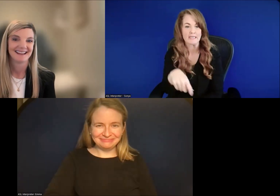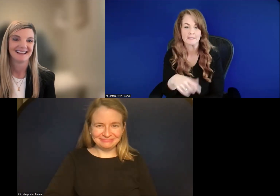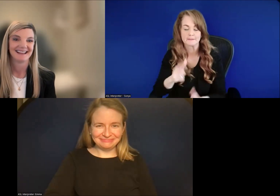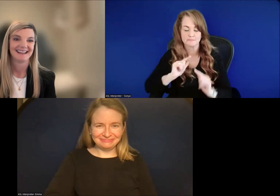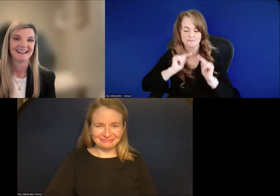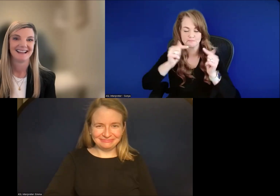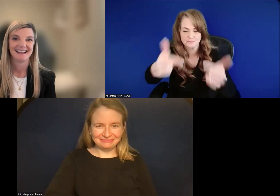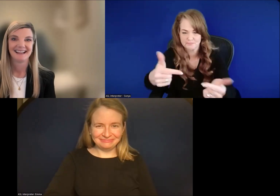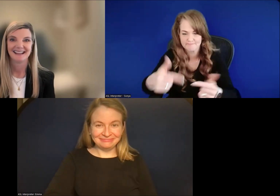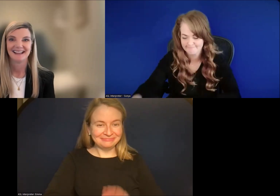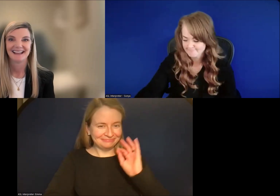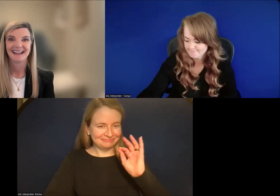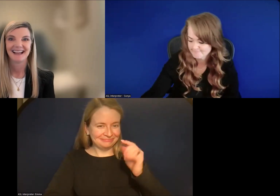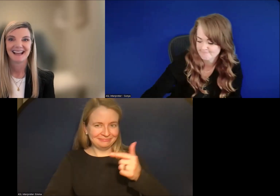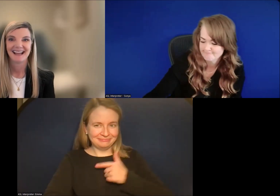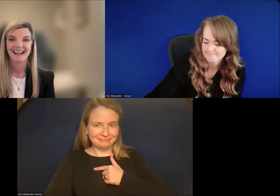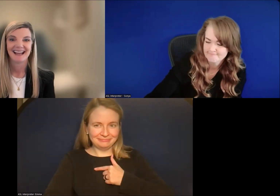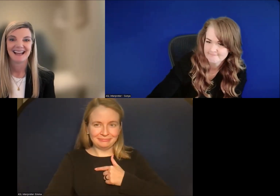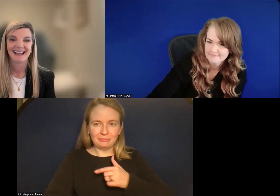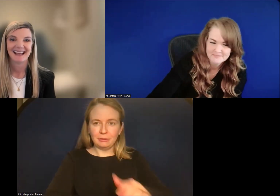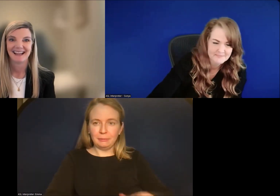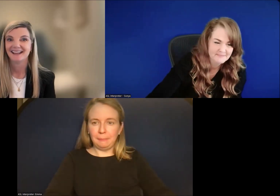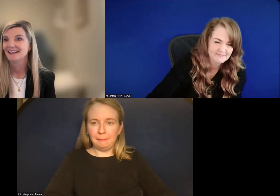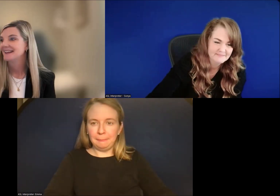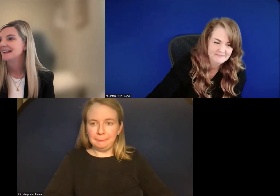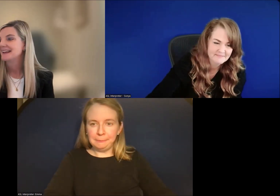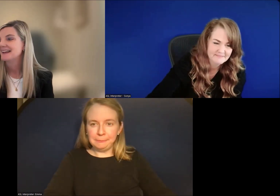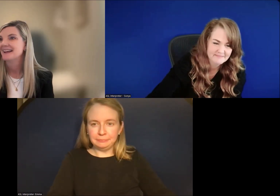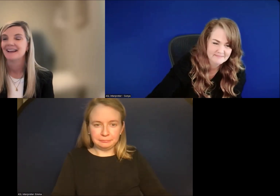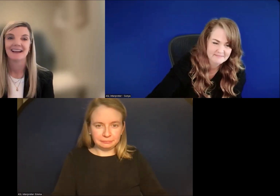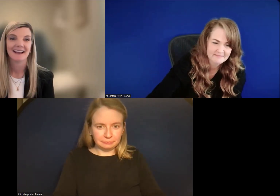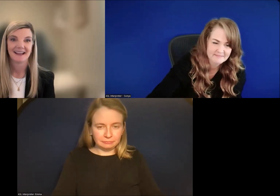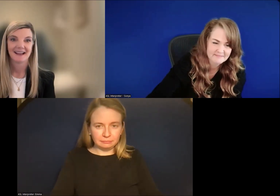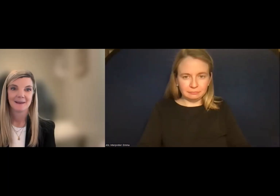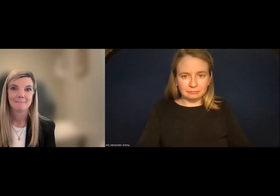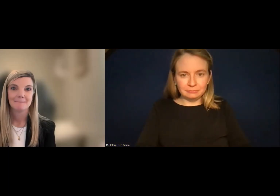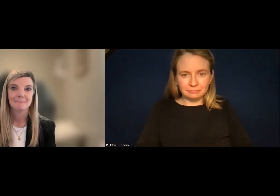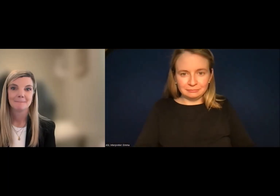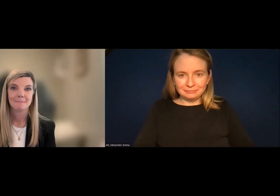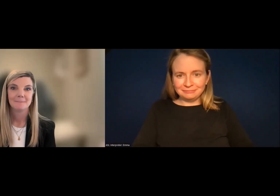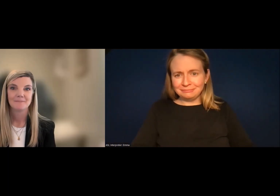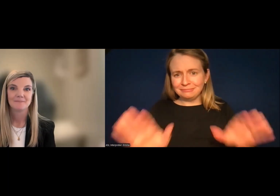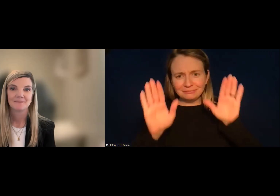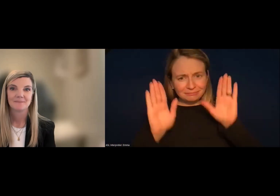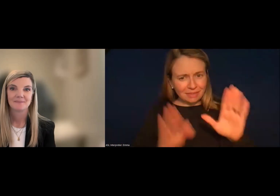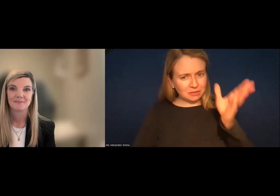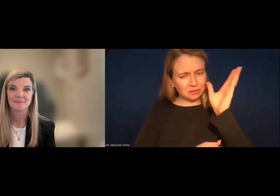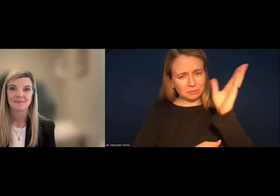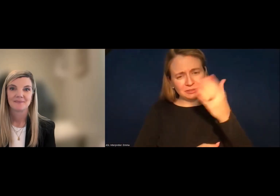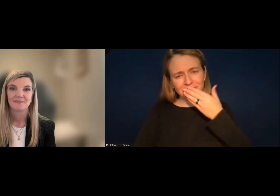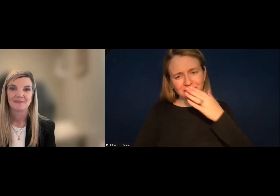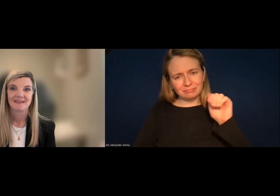Janel Preston: yeah, so that was an excellent presentation, Ashley, and it's just a good reminder too, right? That